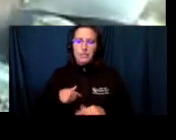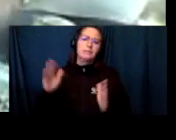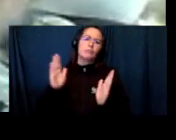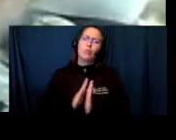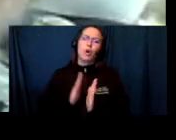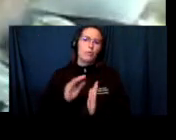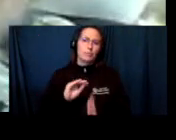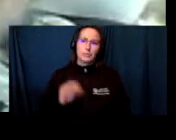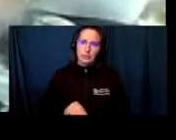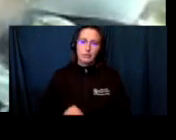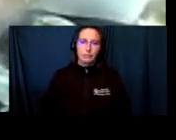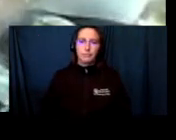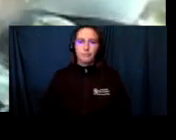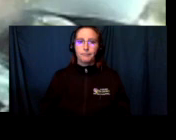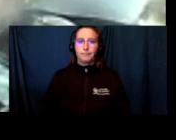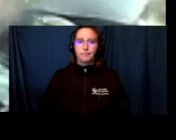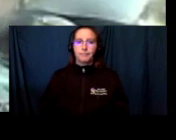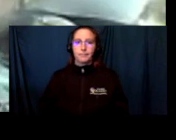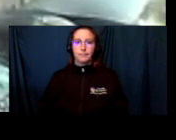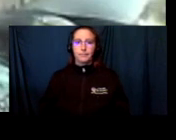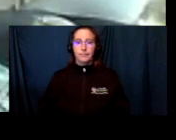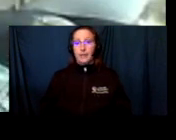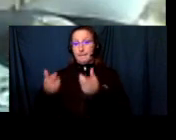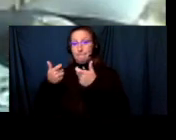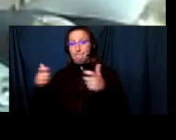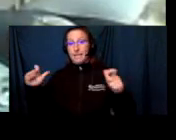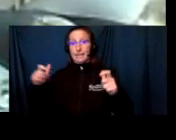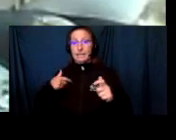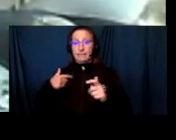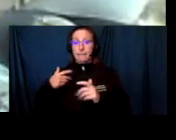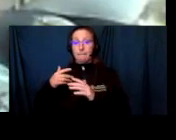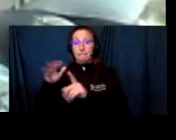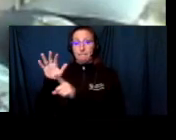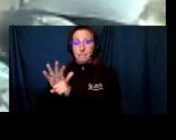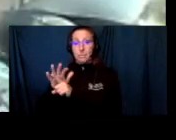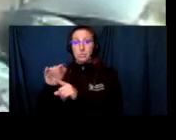The largest population of babies screen pass the initial screening